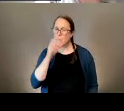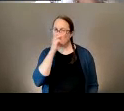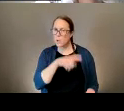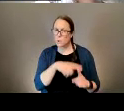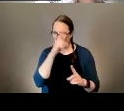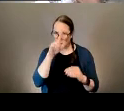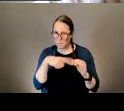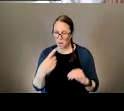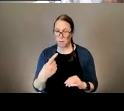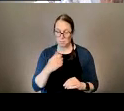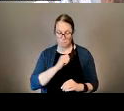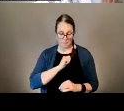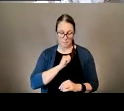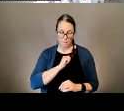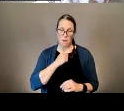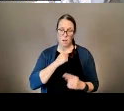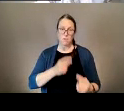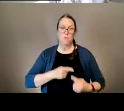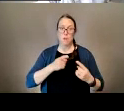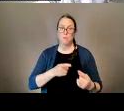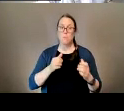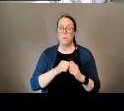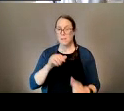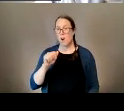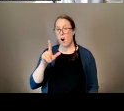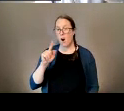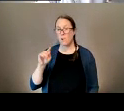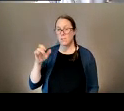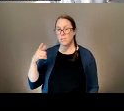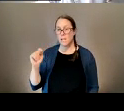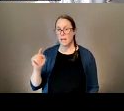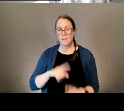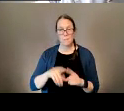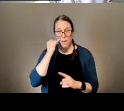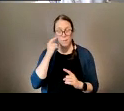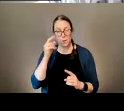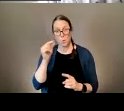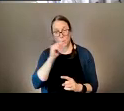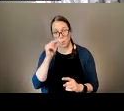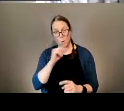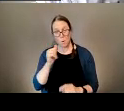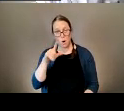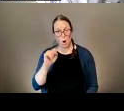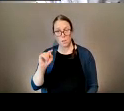I myself had a harder time understanding it. But if you Google just like alt text examples,